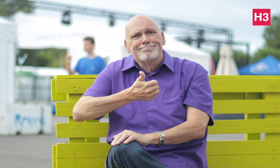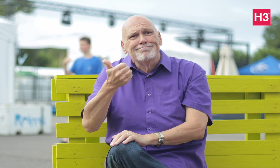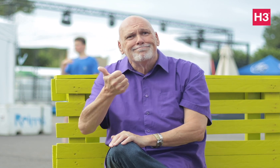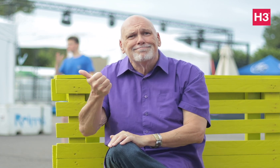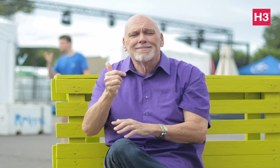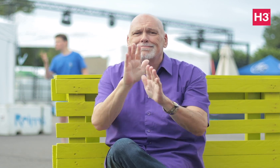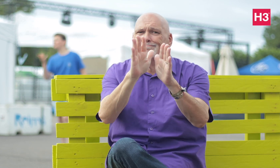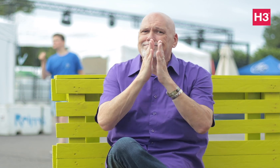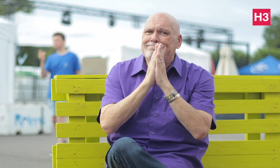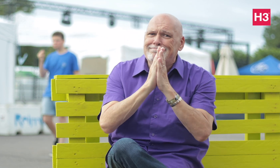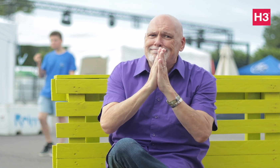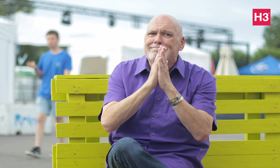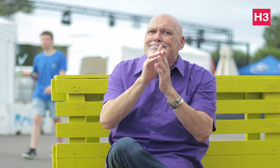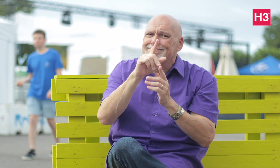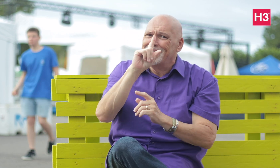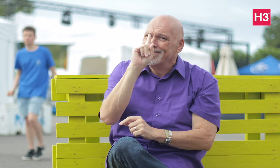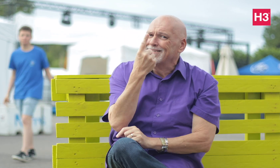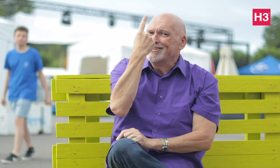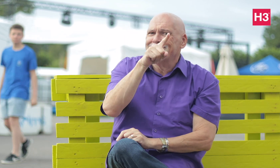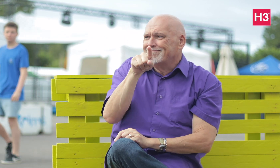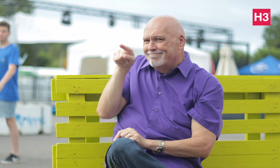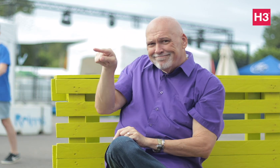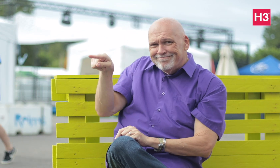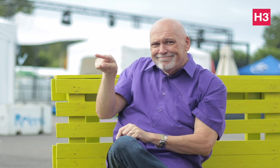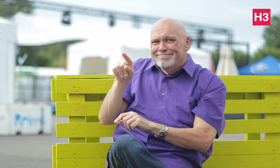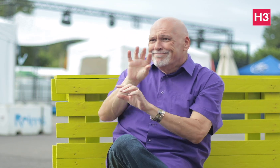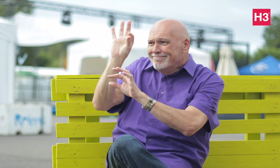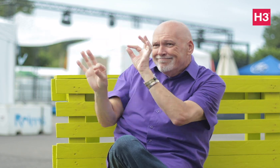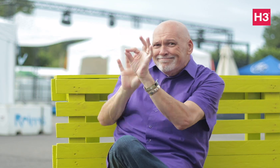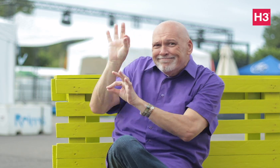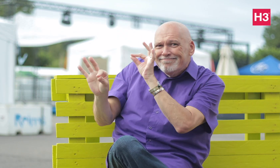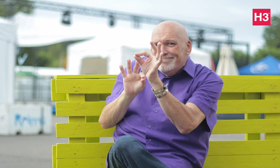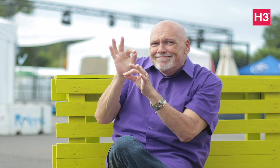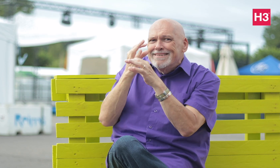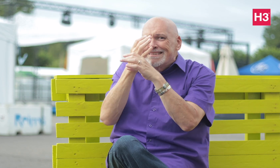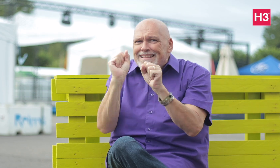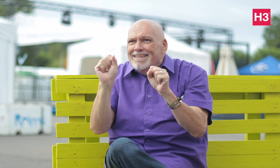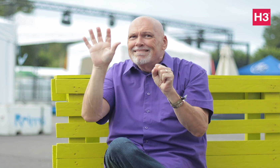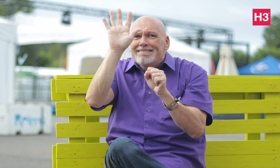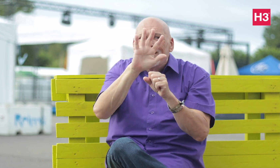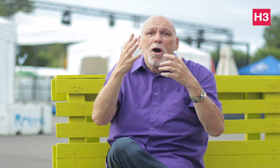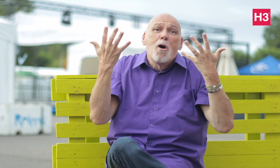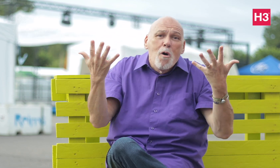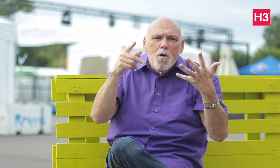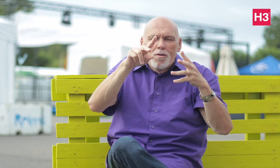on hitchhiking and safety tips, feel free to reach out to her.